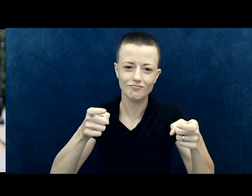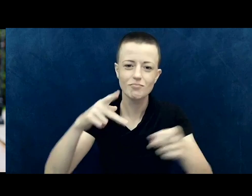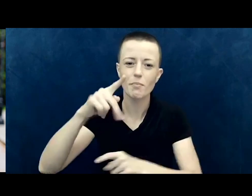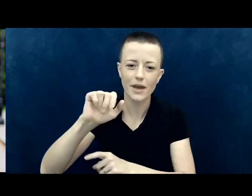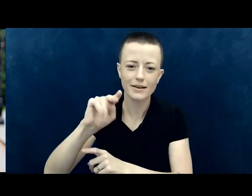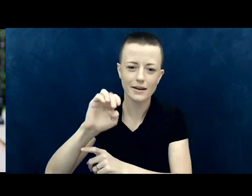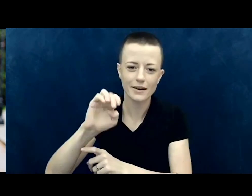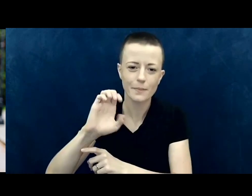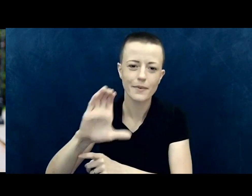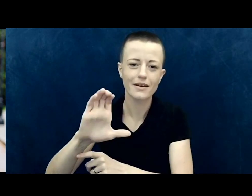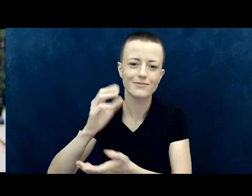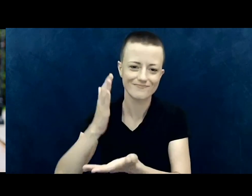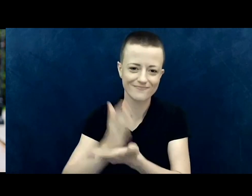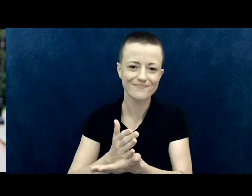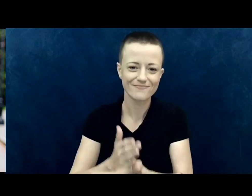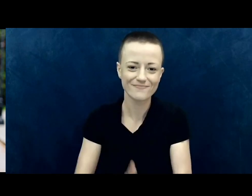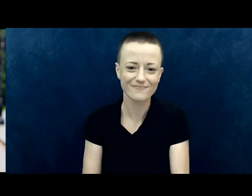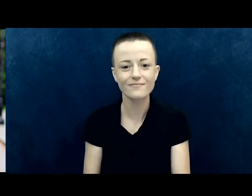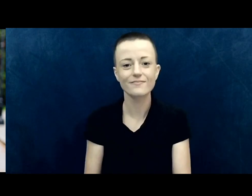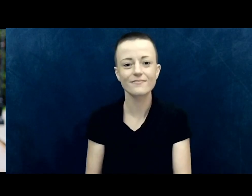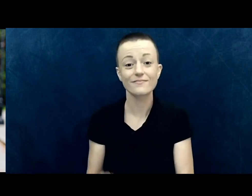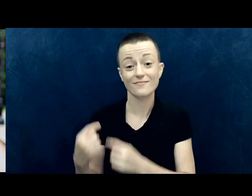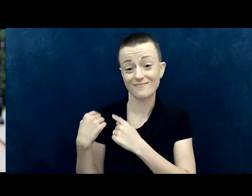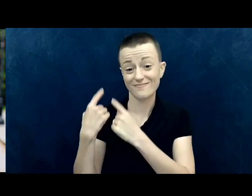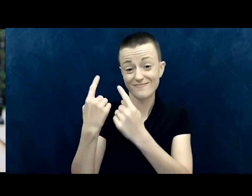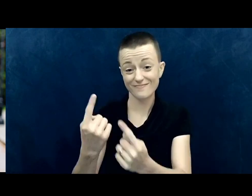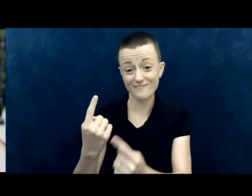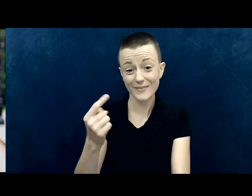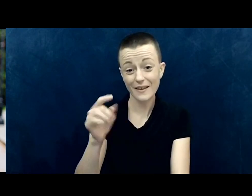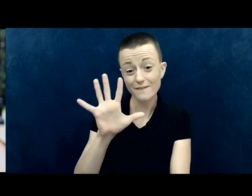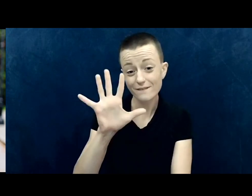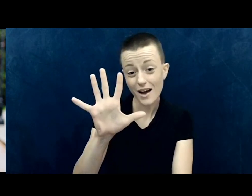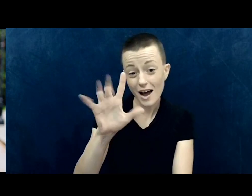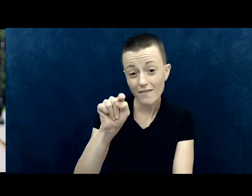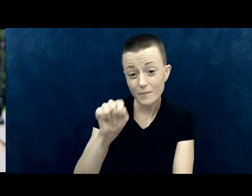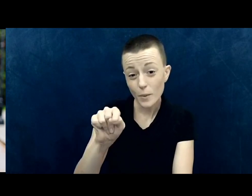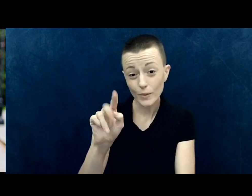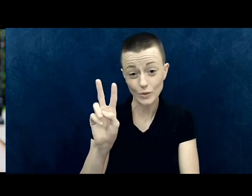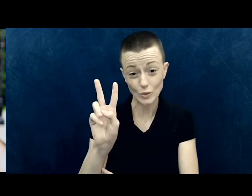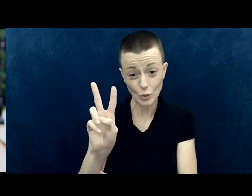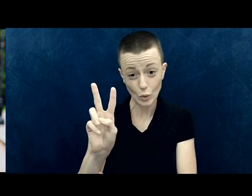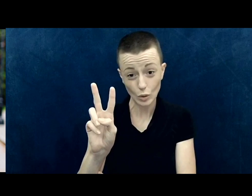To date, over 5.2 billion doses of the COVID-19 vaccine have been given worldwide